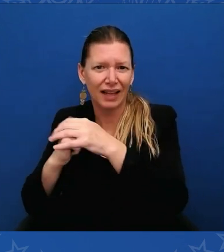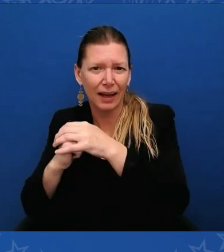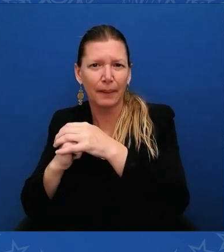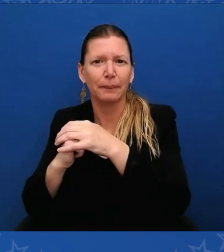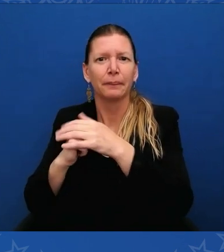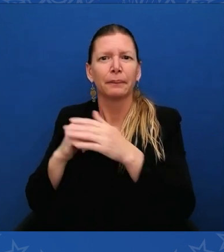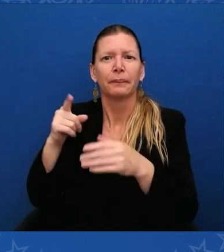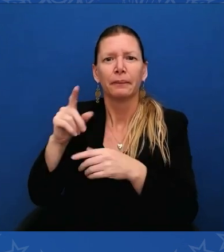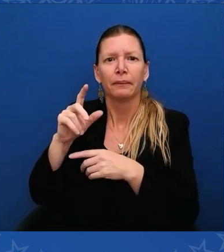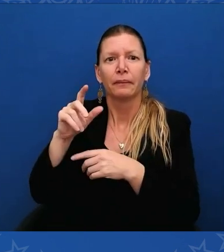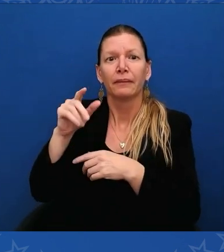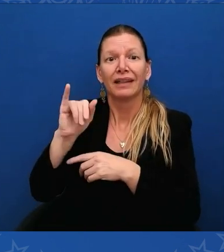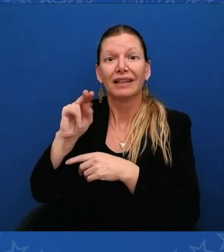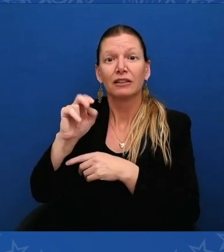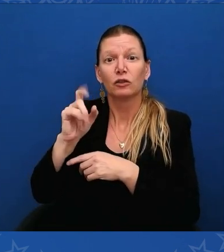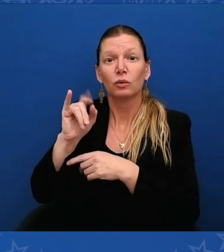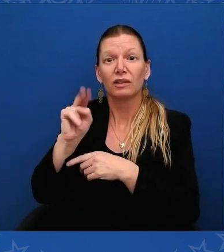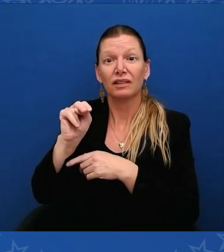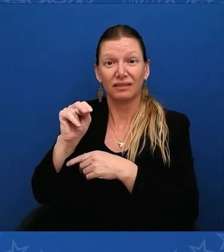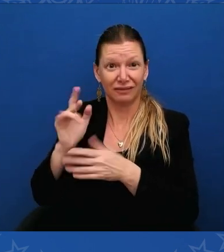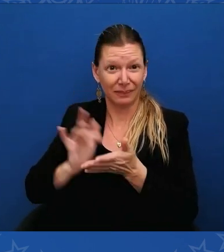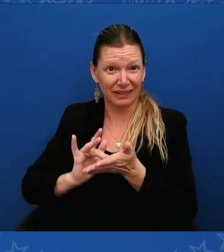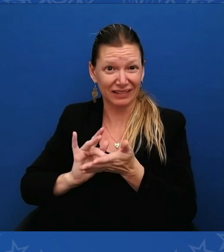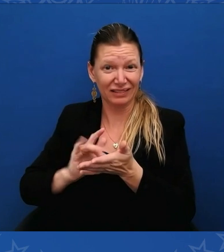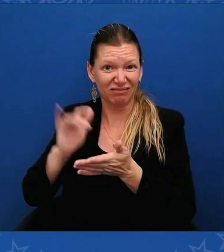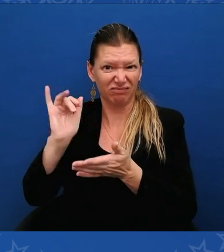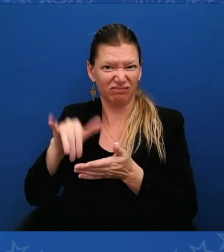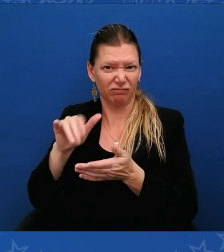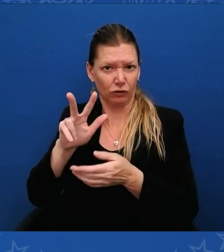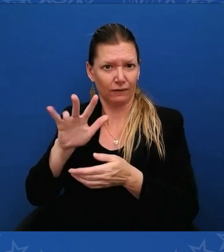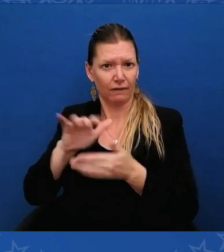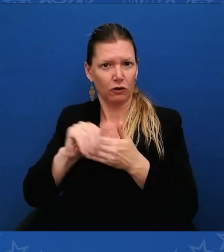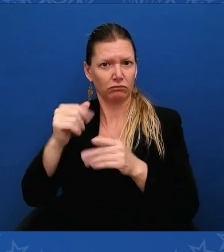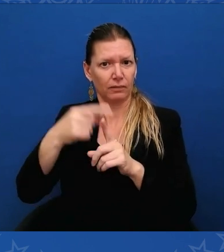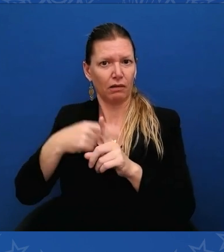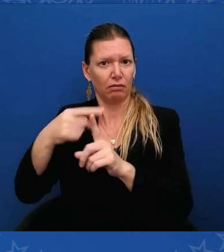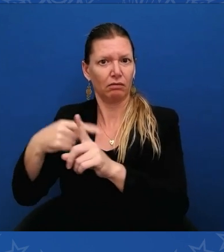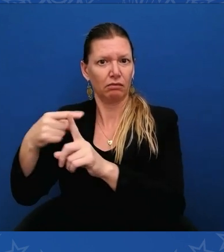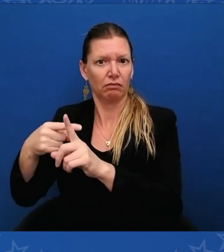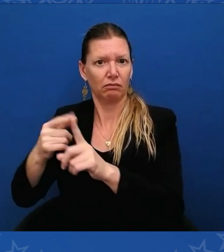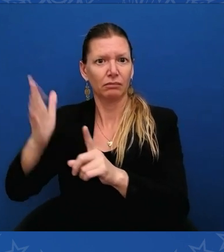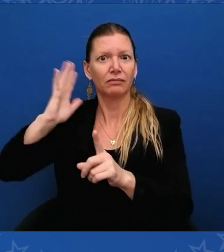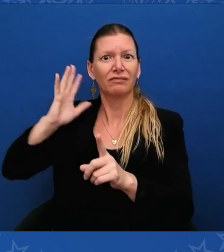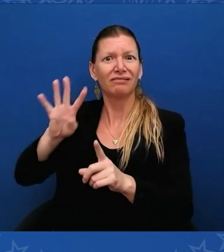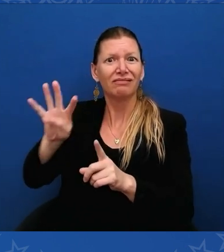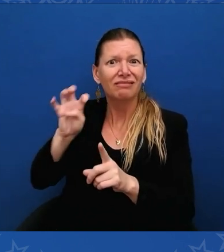And starting in January, we're capping total drug costs for seniors at $2,000 a year,